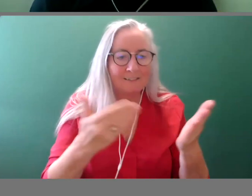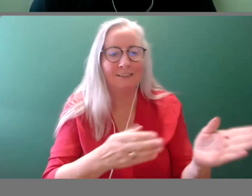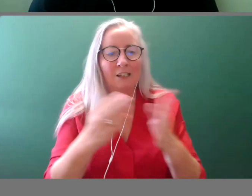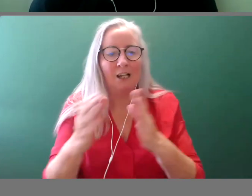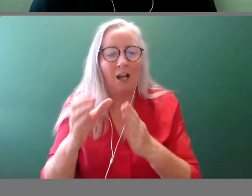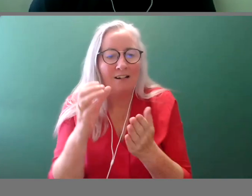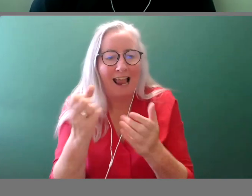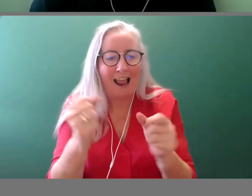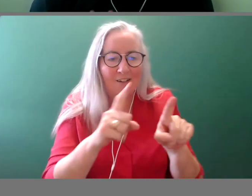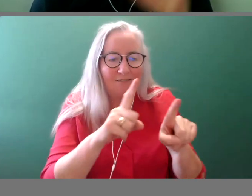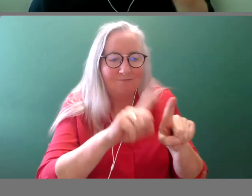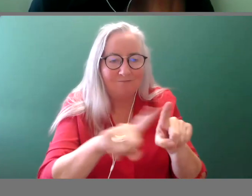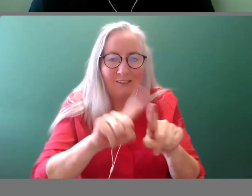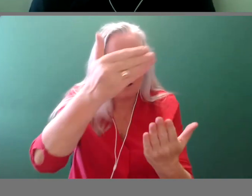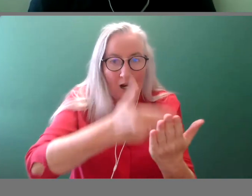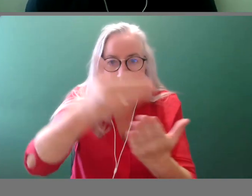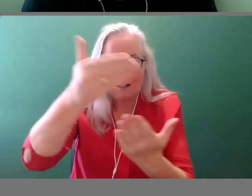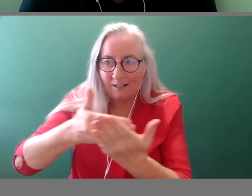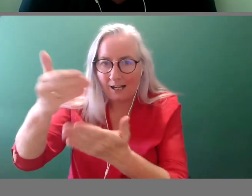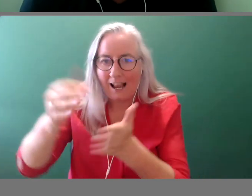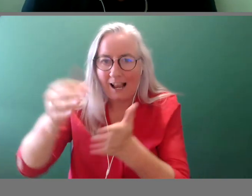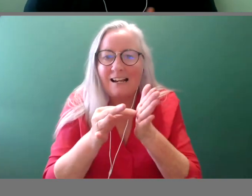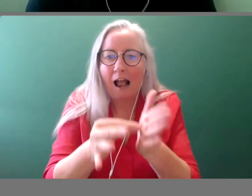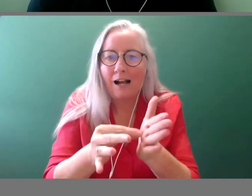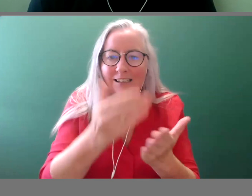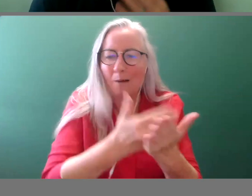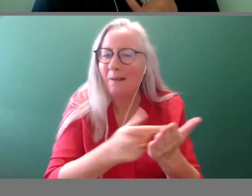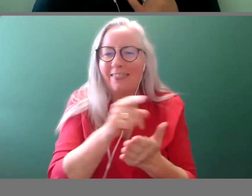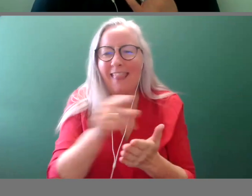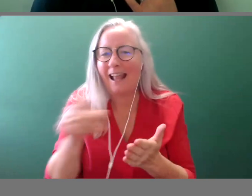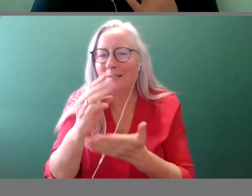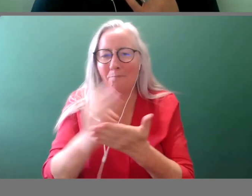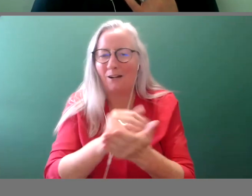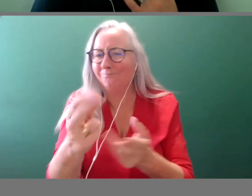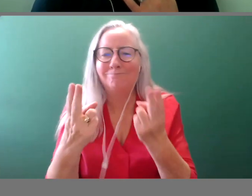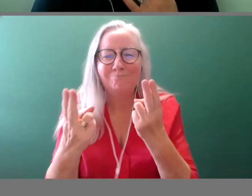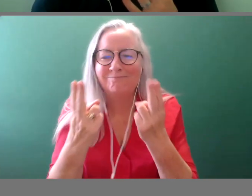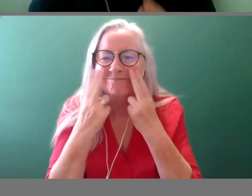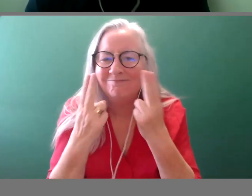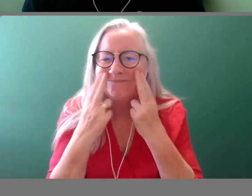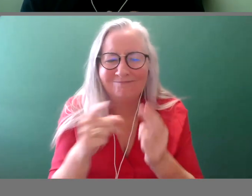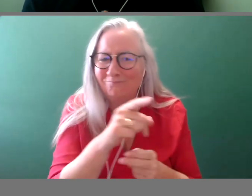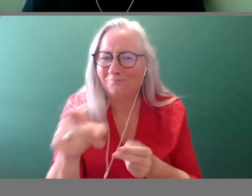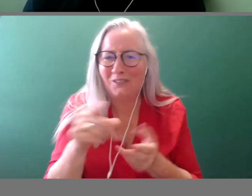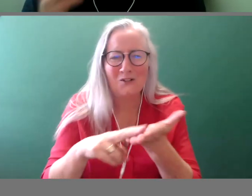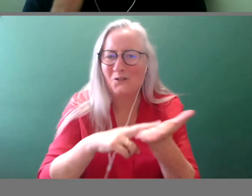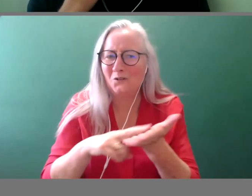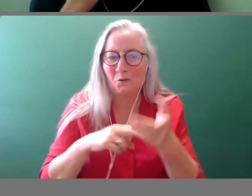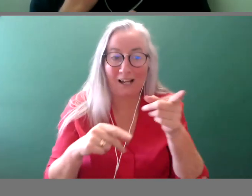technical guidance documents and that's bread and butter for many of you on the call. But some other